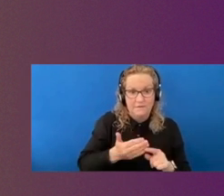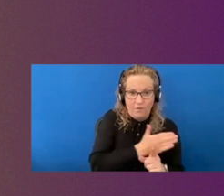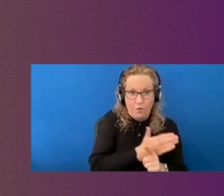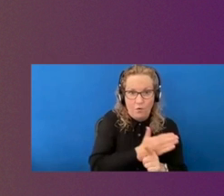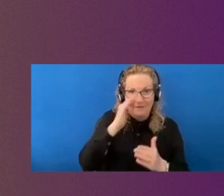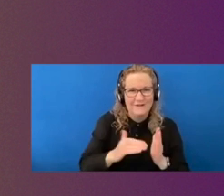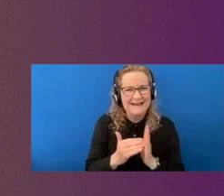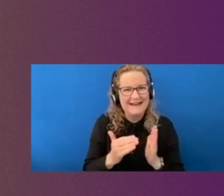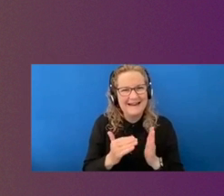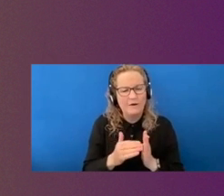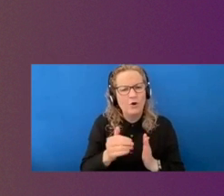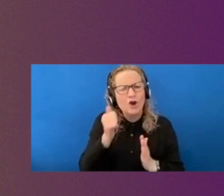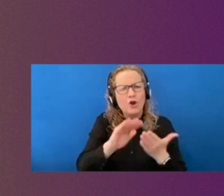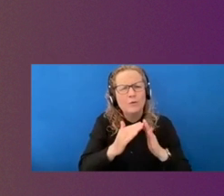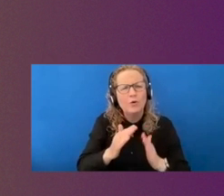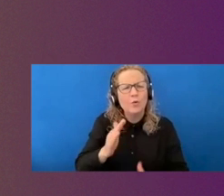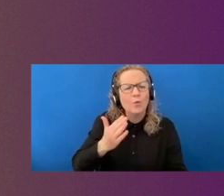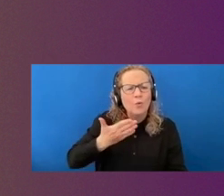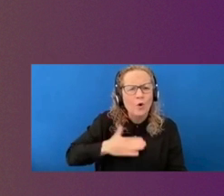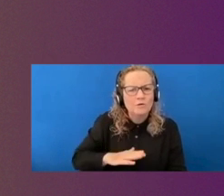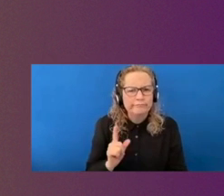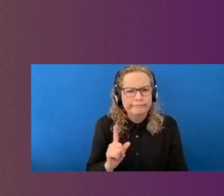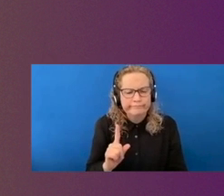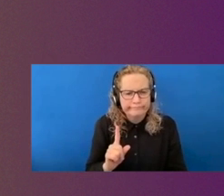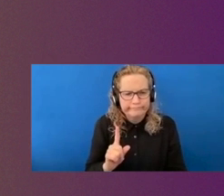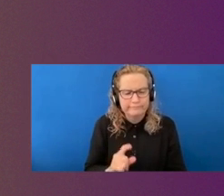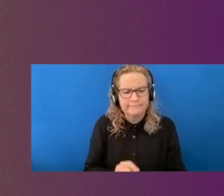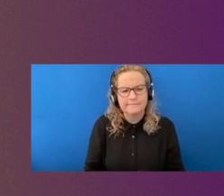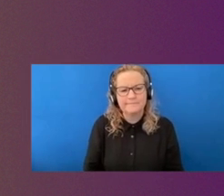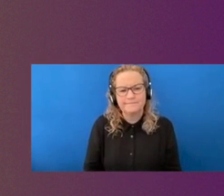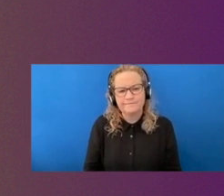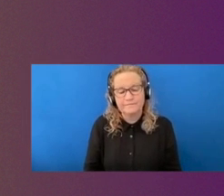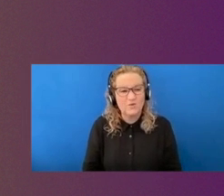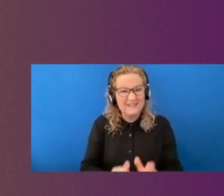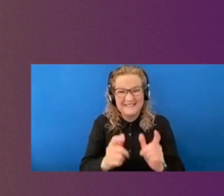and it's valuable to organisations like the city of Sydney I think it should be seen as valuable